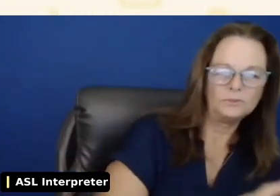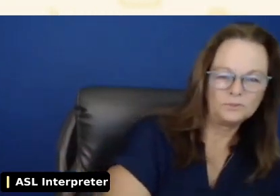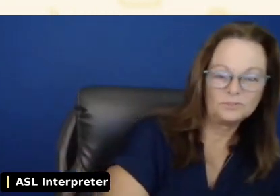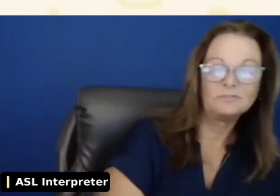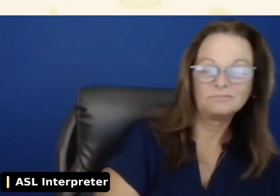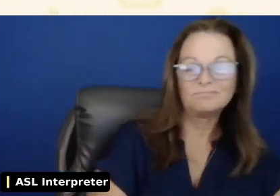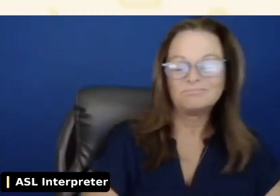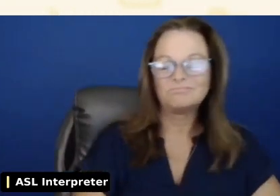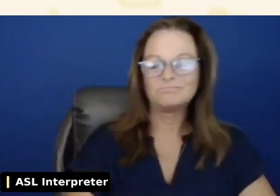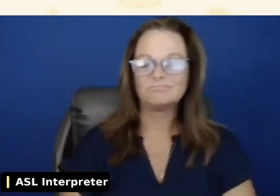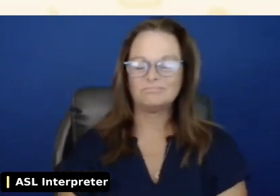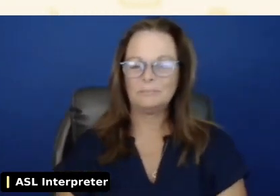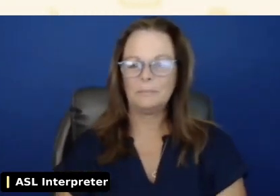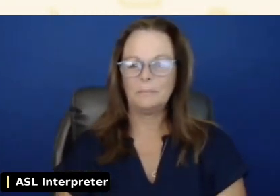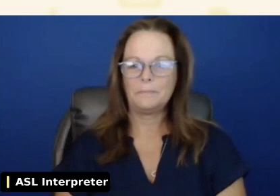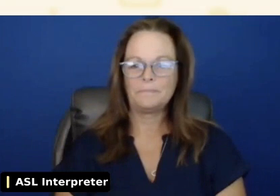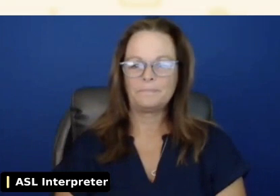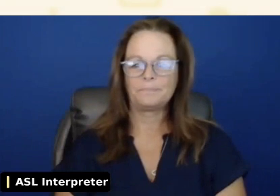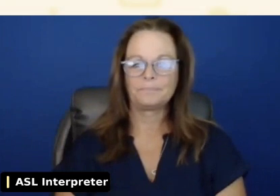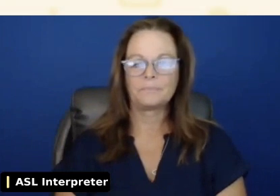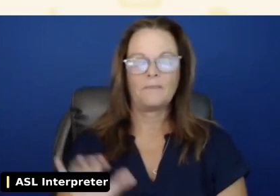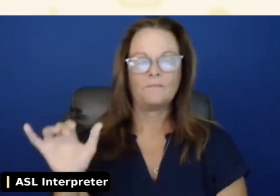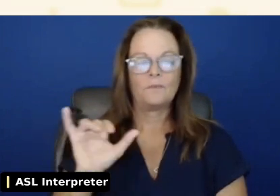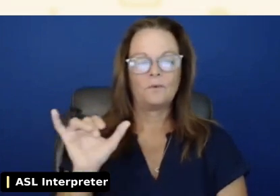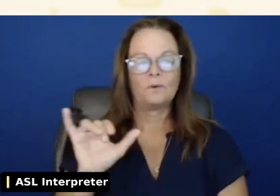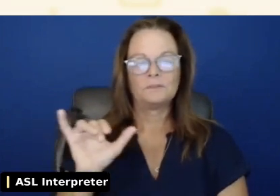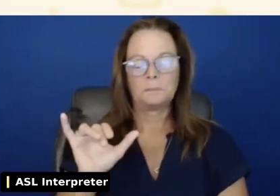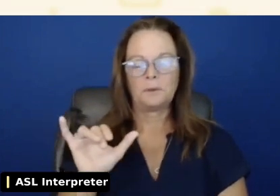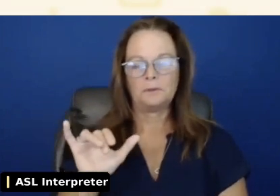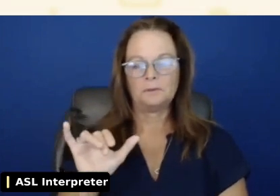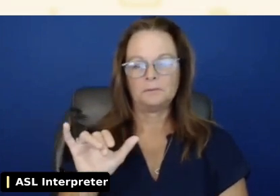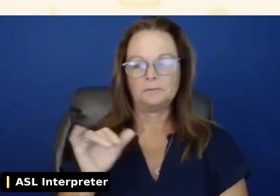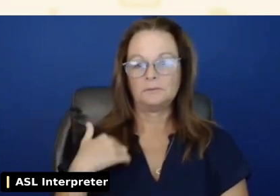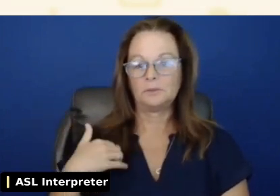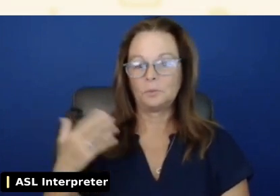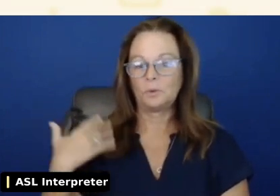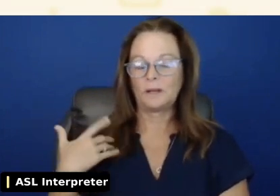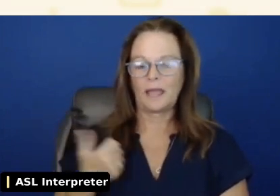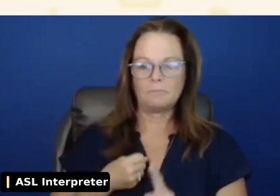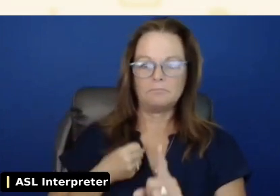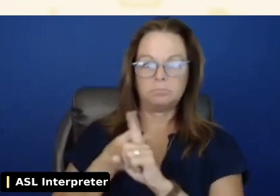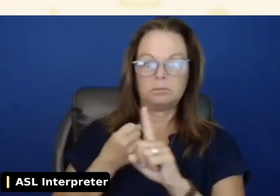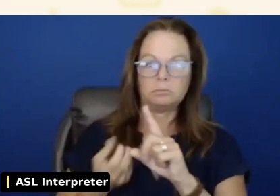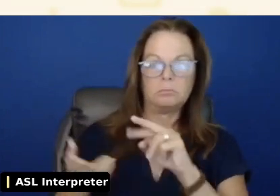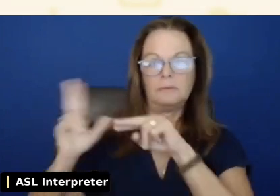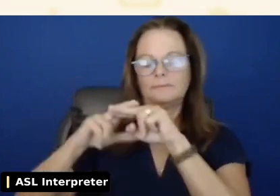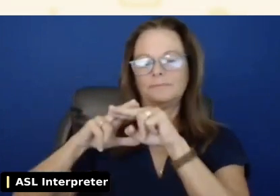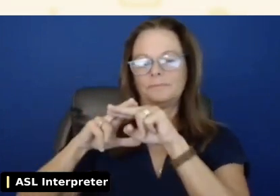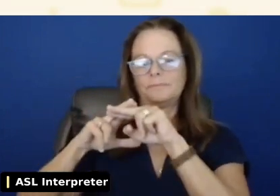For instance, when I had a flare-up, I even couldn't work